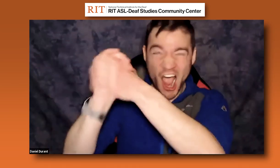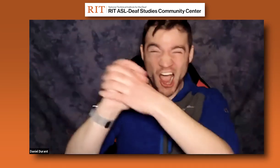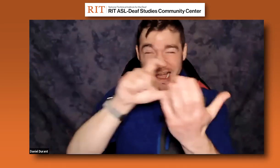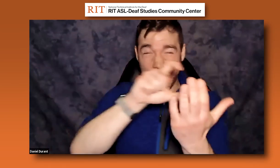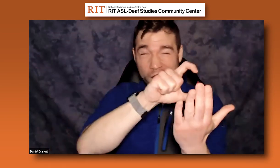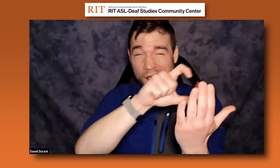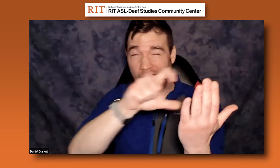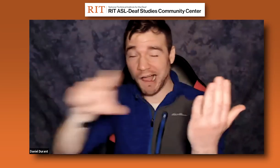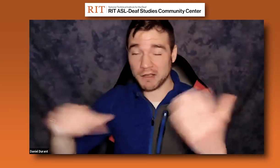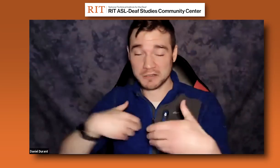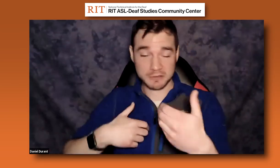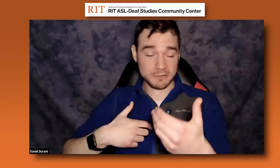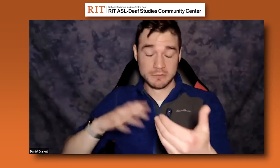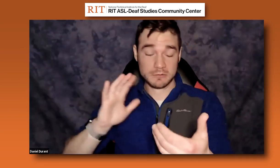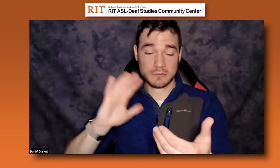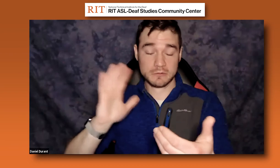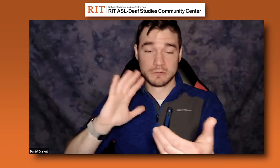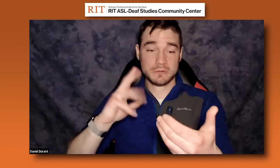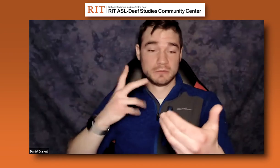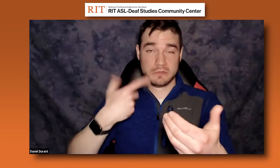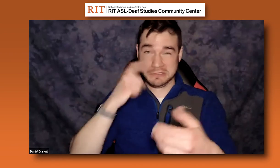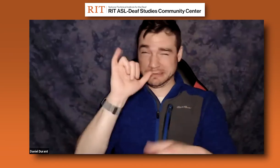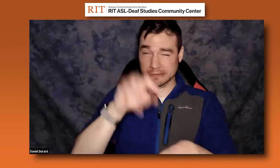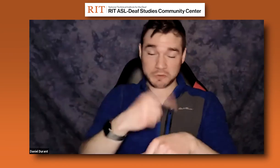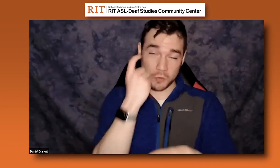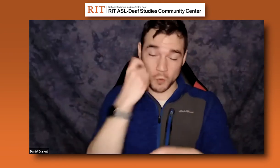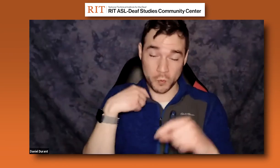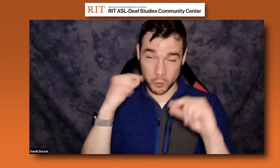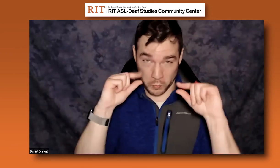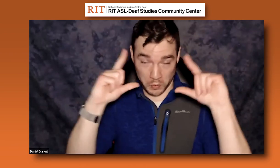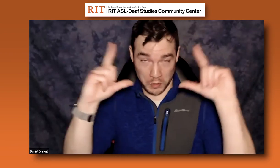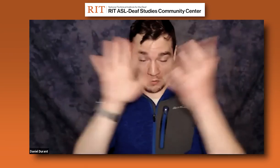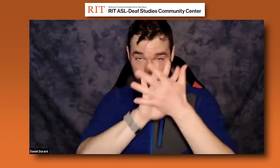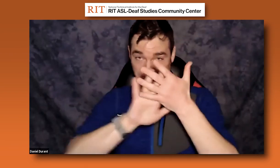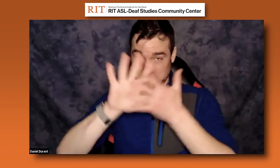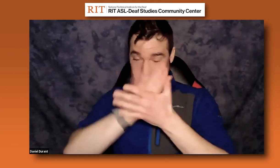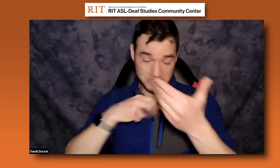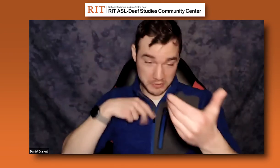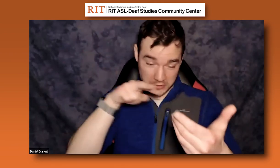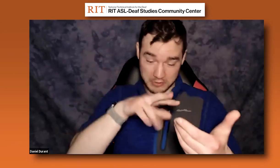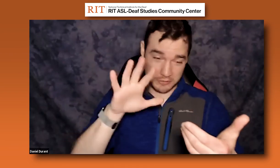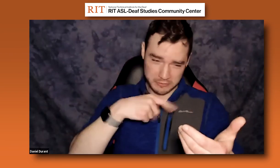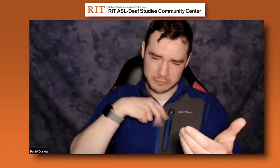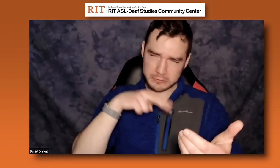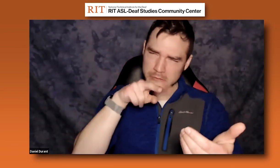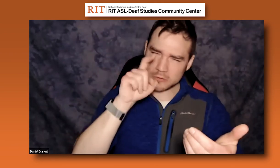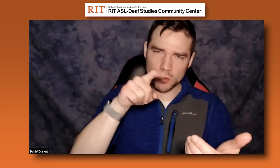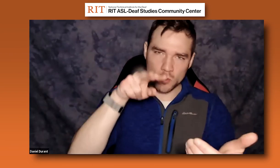THEY'VE OFFERED YOU THE ROLE!" all in caps! I mean, I wasn't even awake and I'm looking at this,